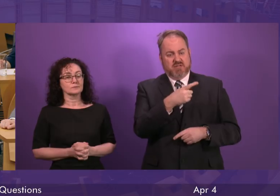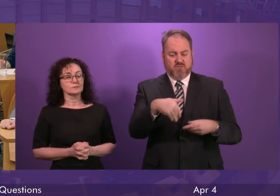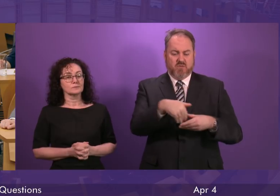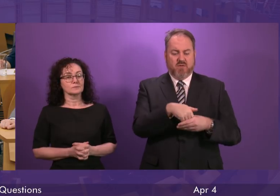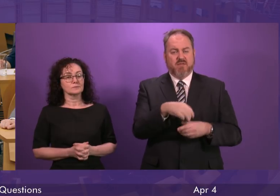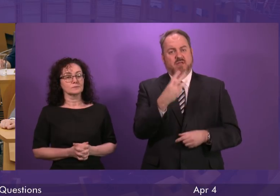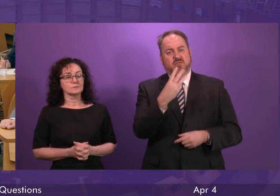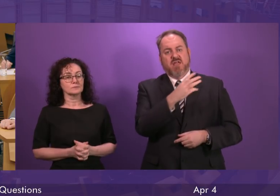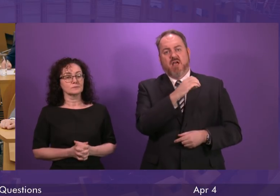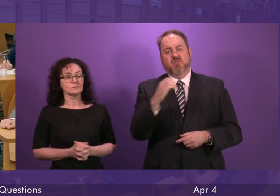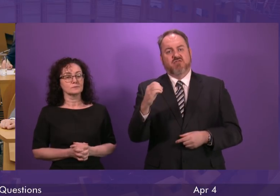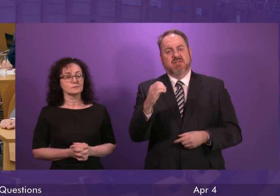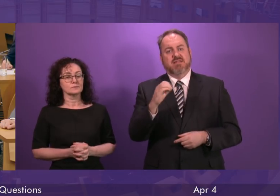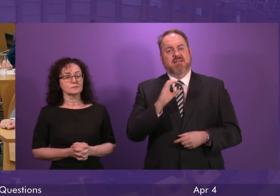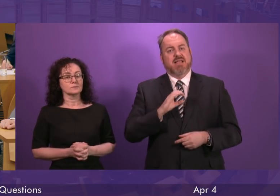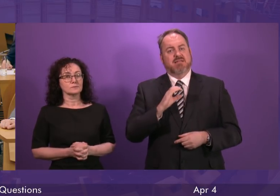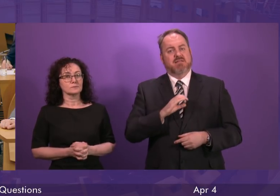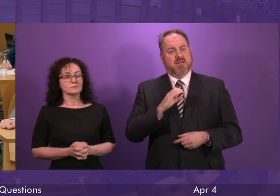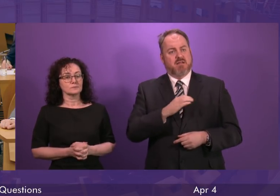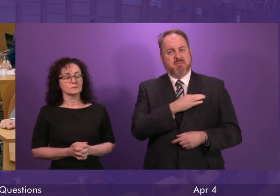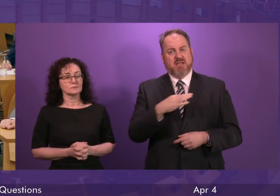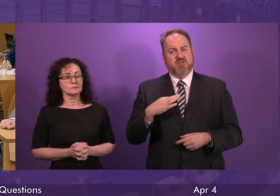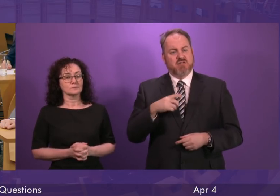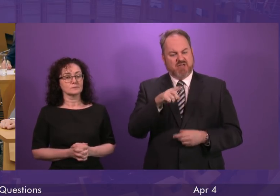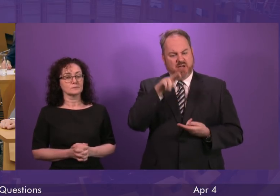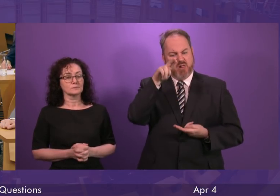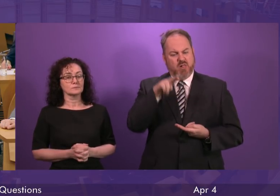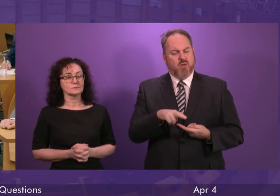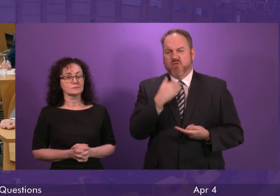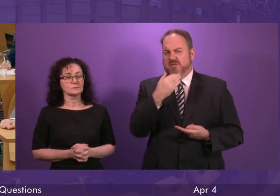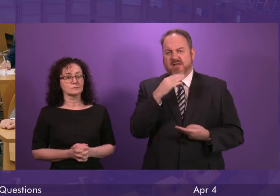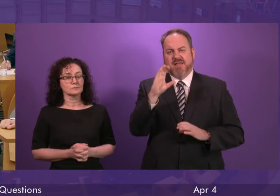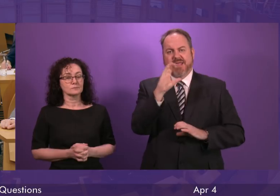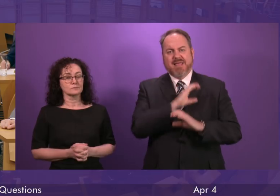who might have received a lower dose of chemotherapy than they should have done in their treatment.